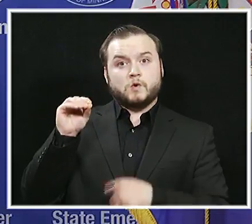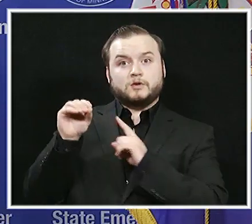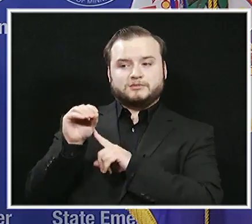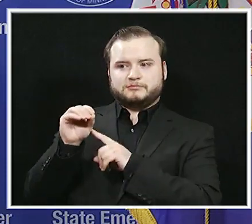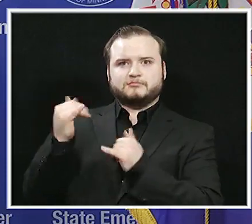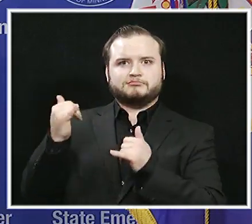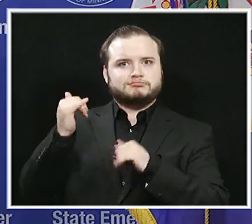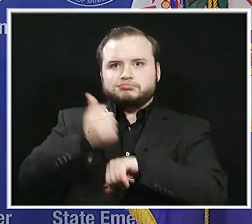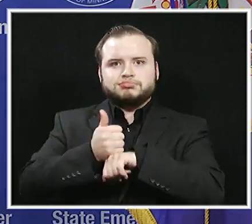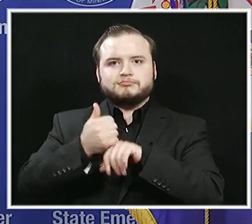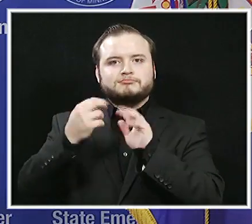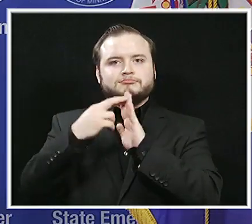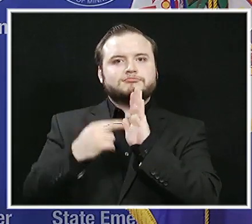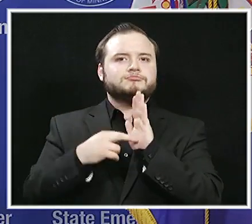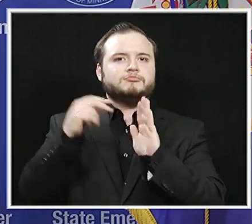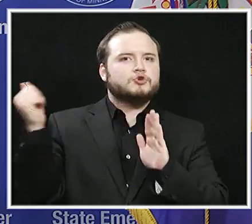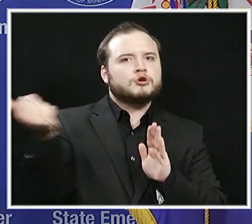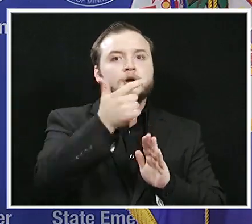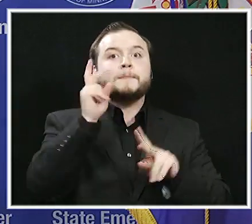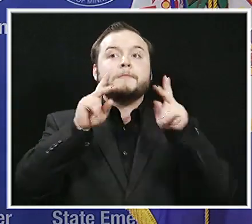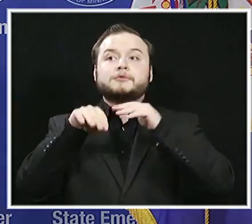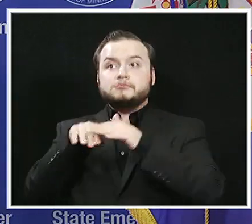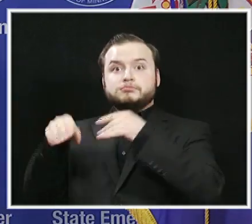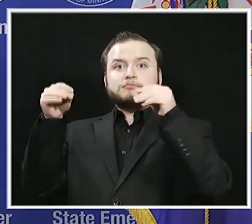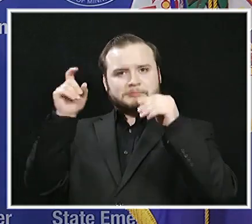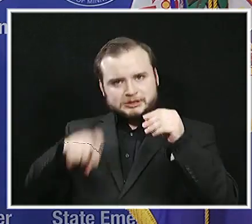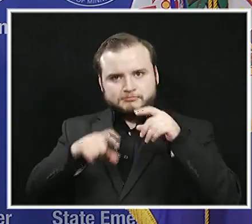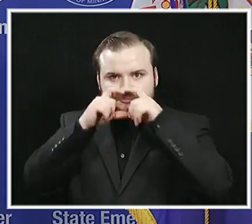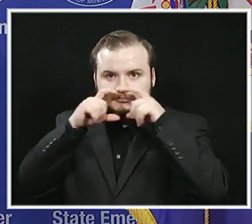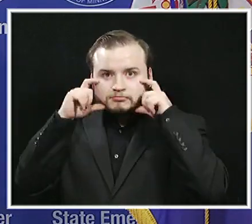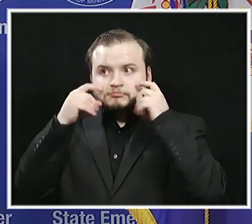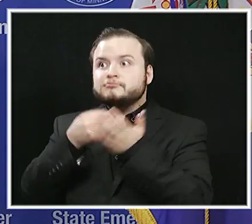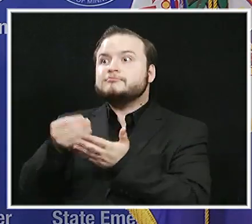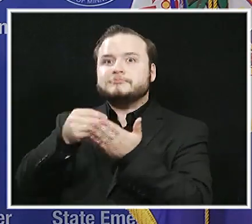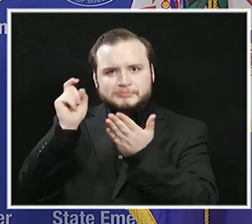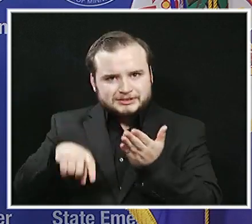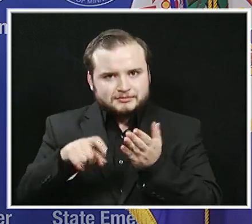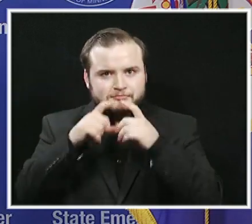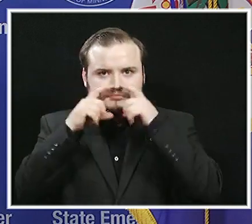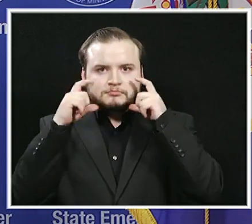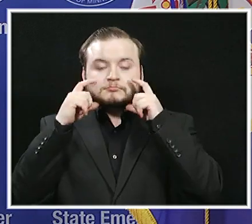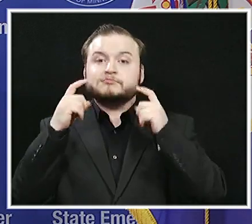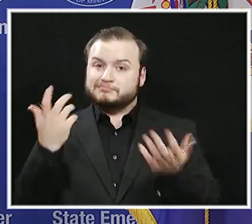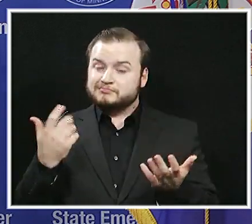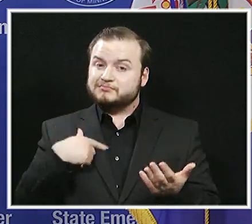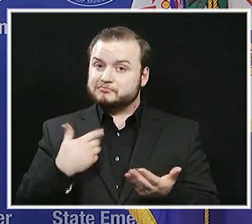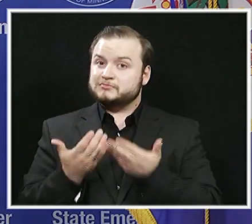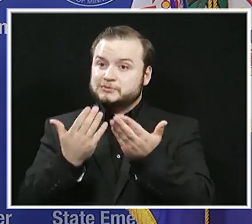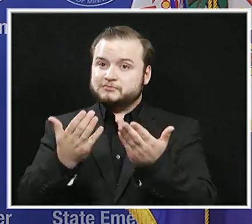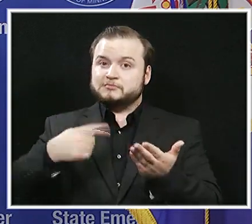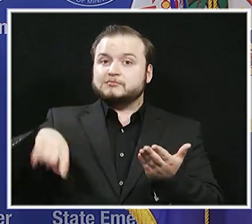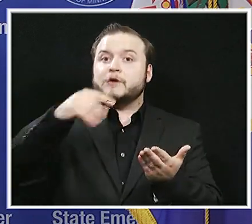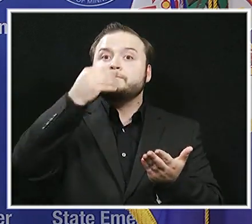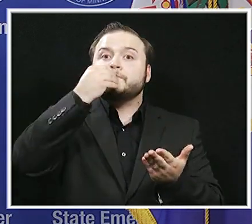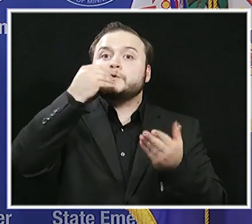we've got folks like Costco going to all masks, if you want to go shop in Costco, you're going to wear a